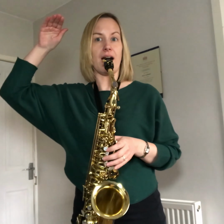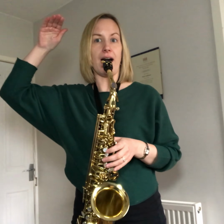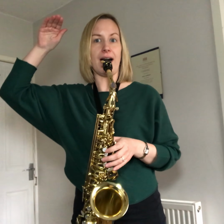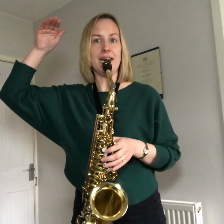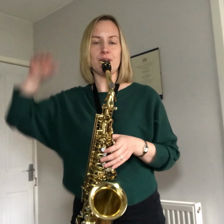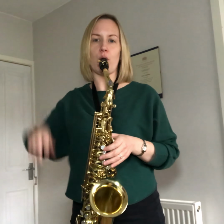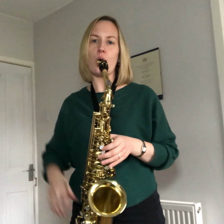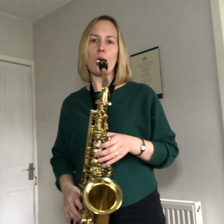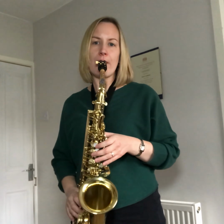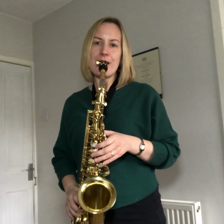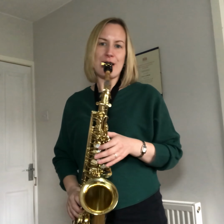High